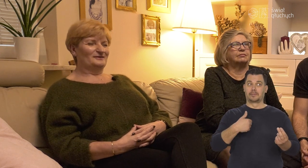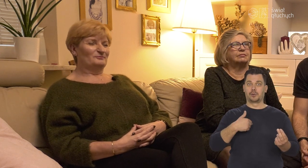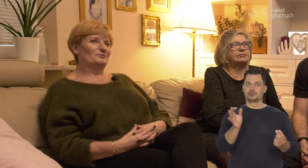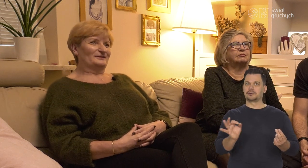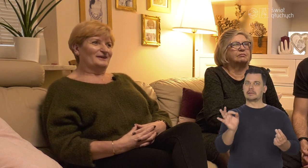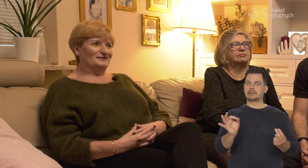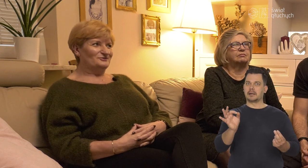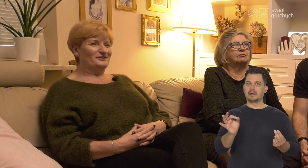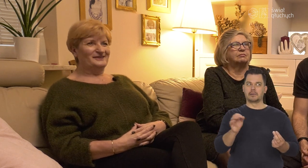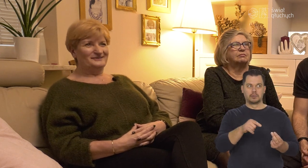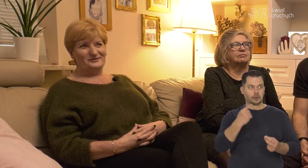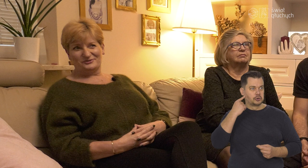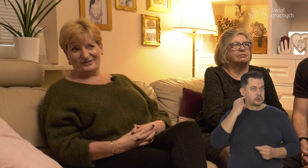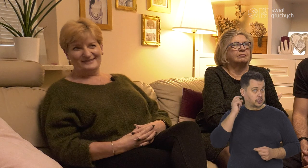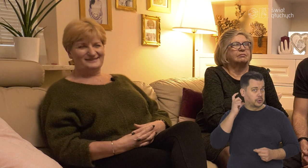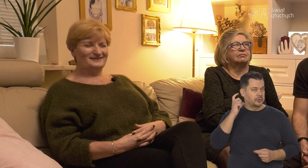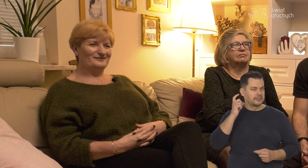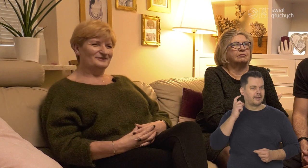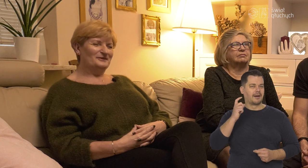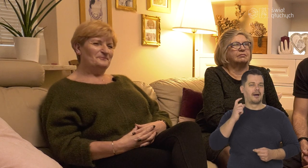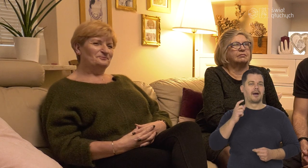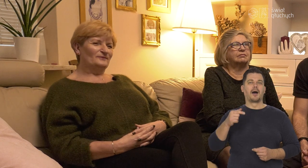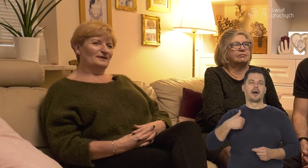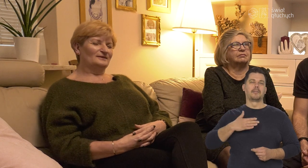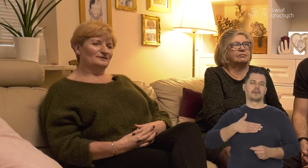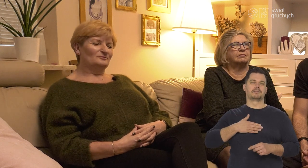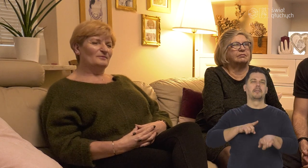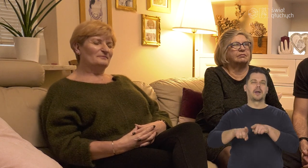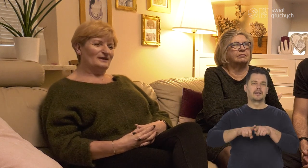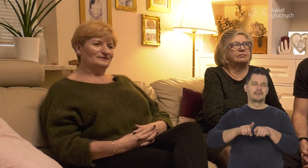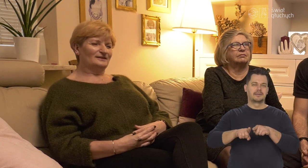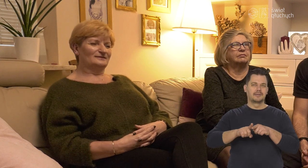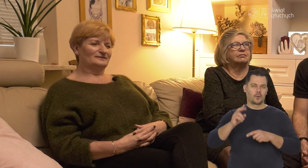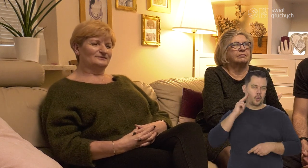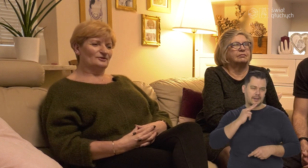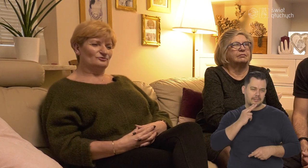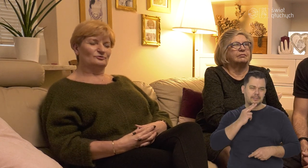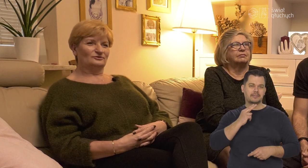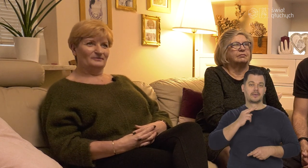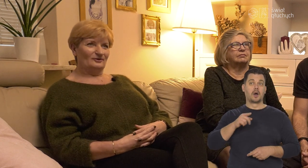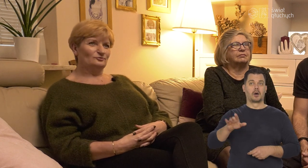Because there was hope, or even a chance - I have a brother, also deaf,